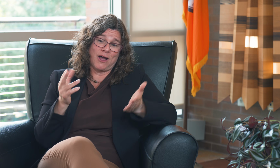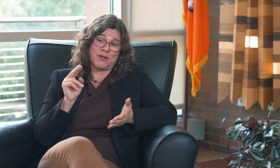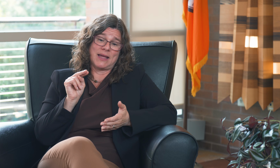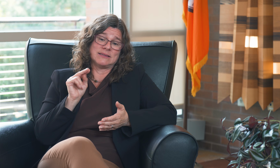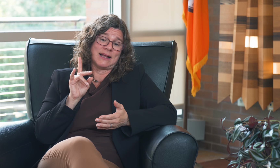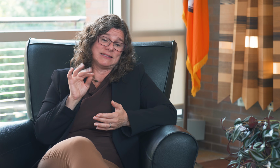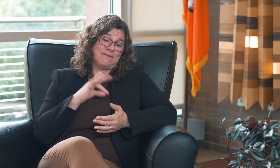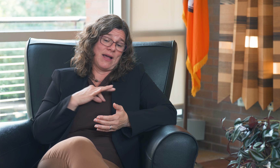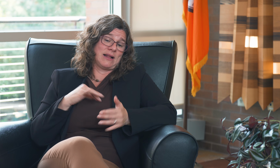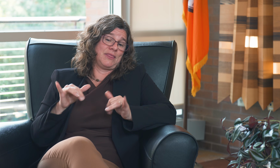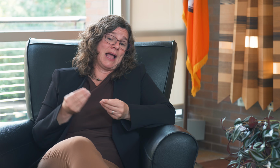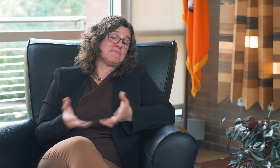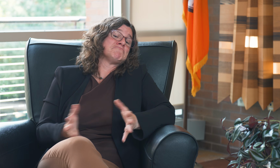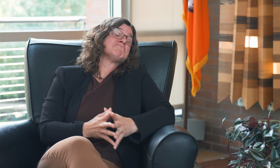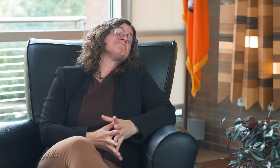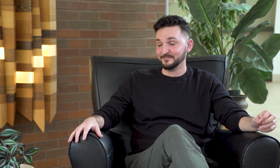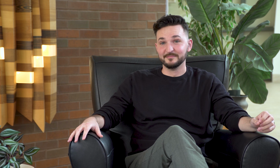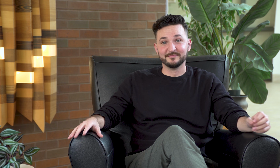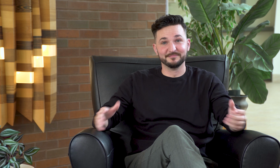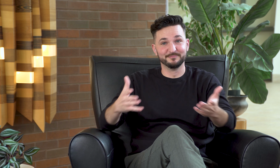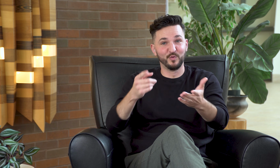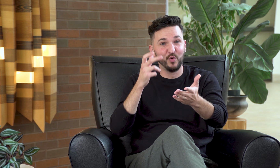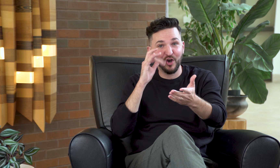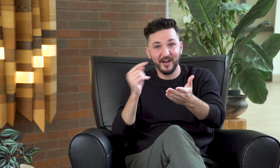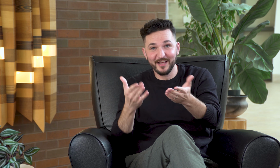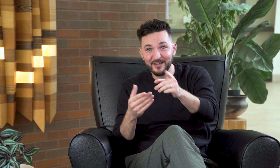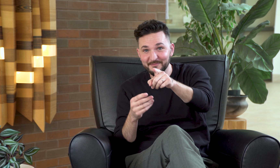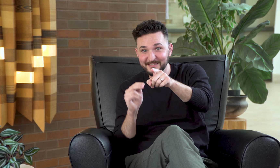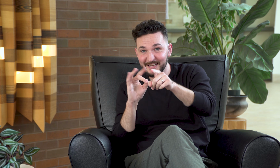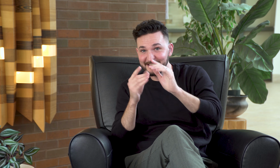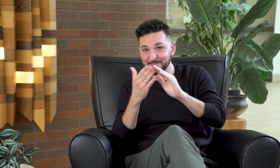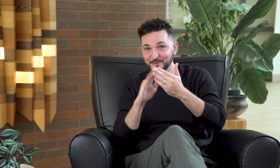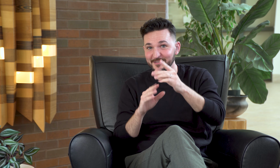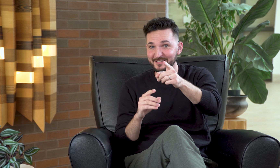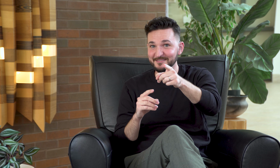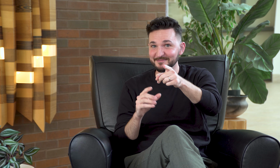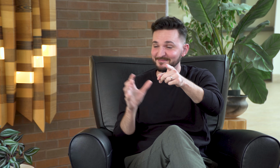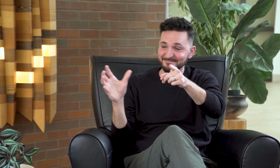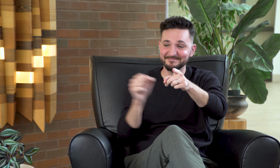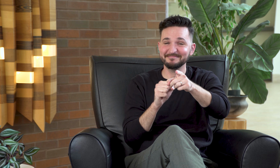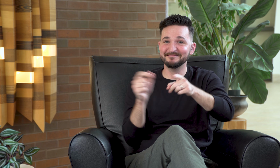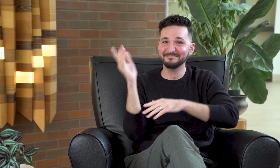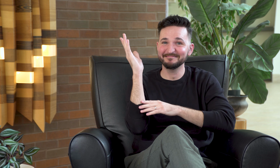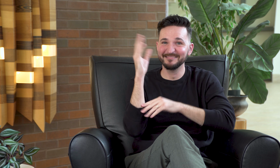so please make sure that the NTID faculty know that. You heard it here first NTID community,